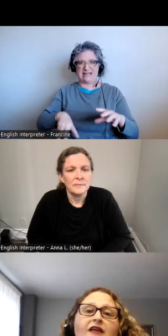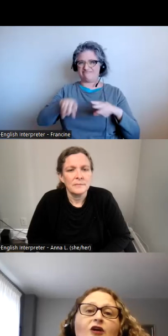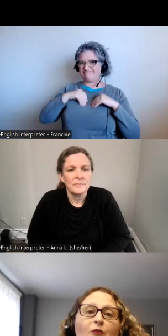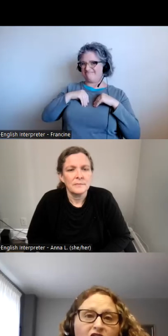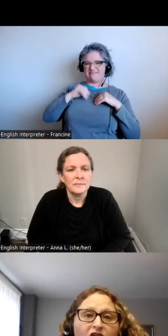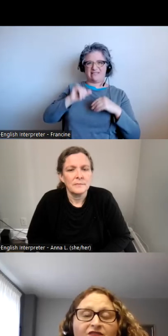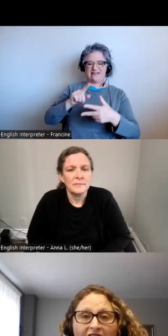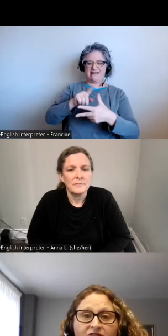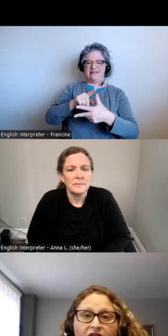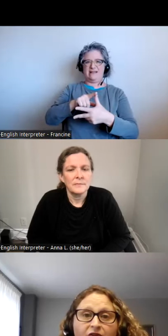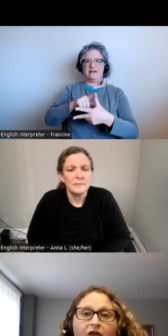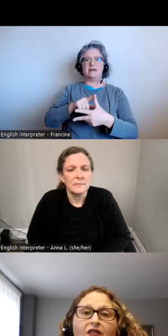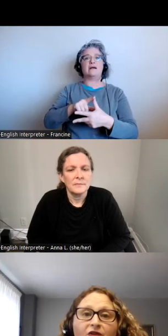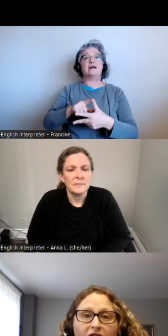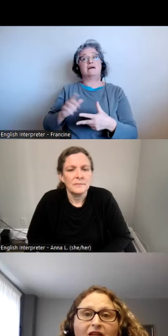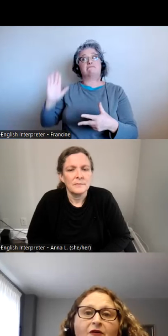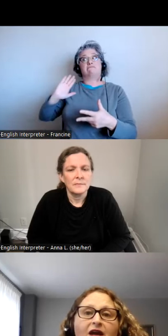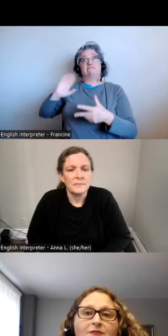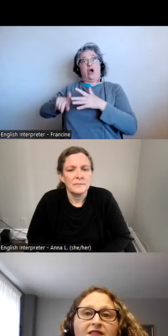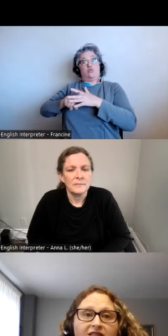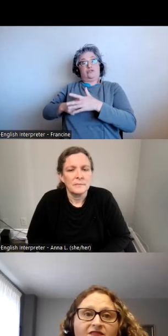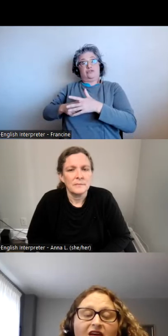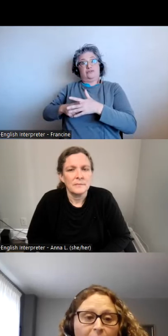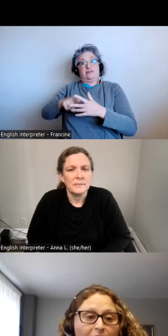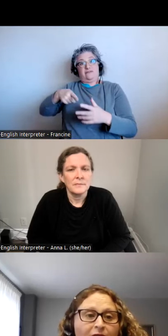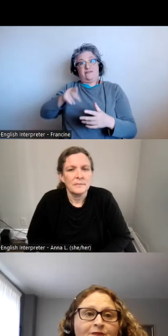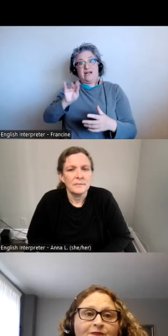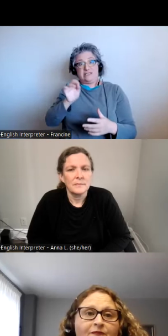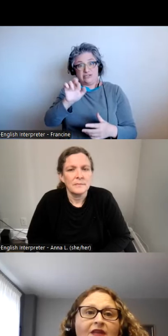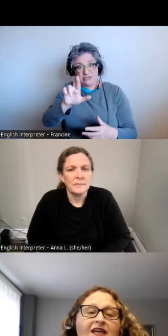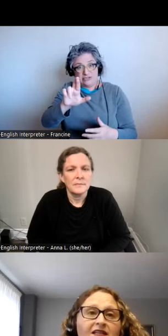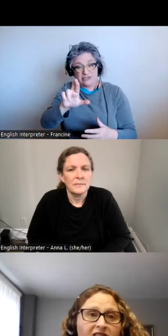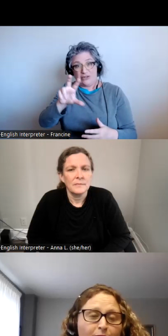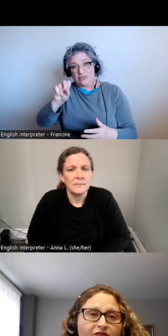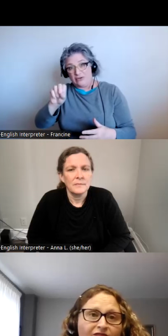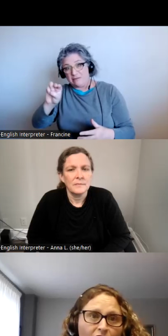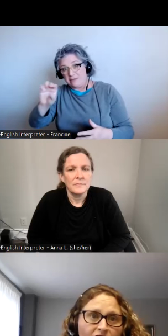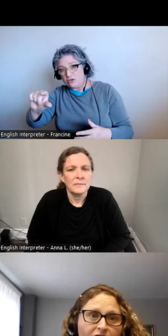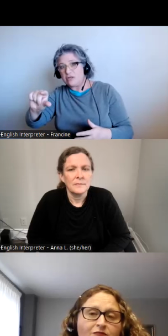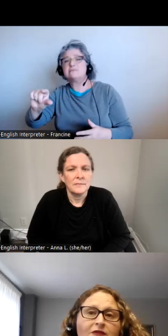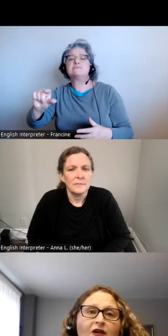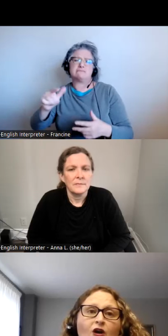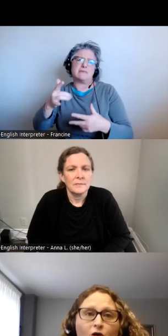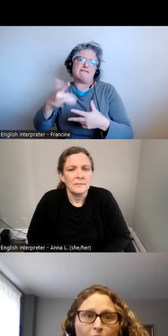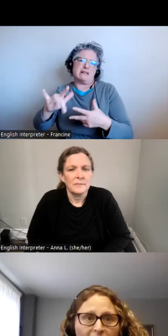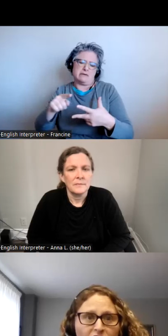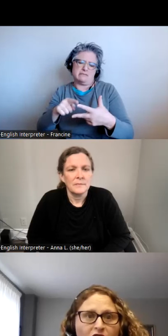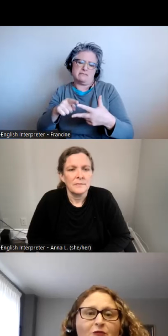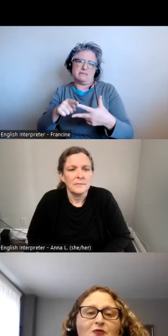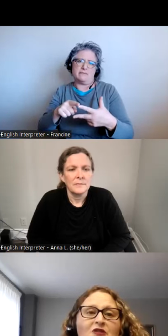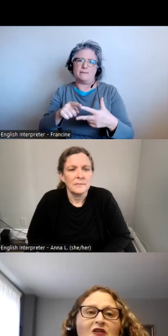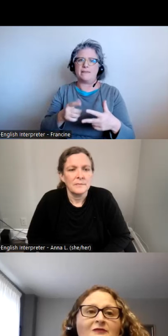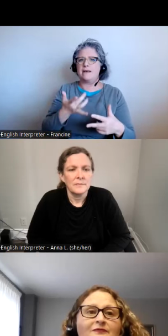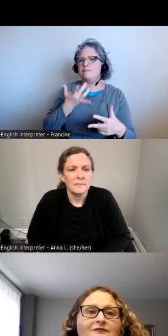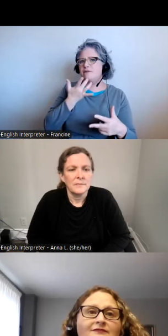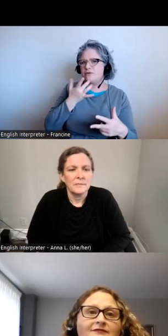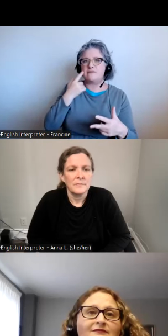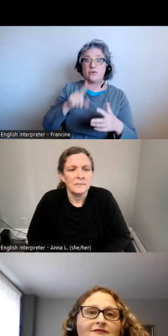bivalent BA4/5 booster. If the teen cannot receive this